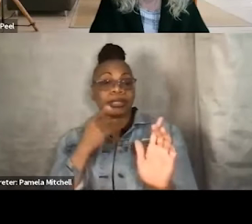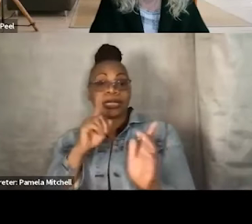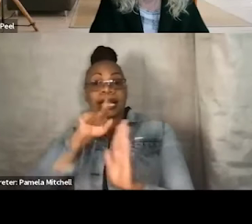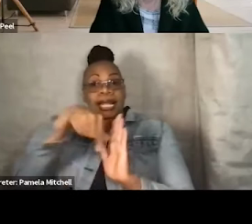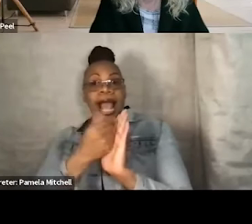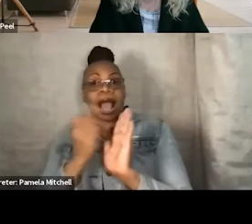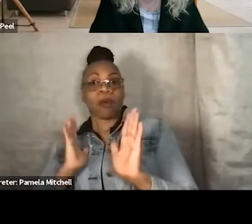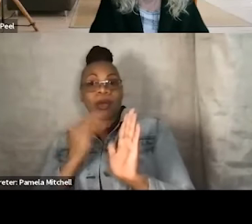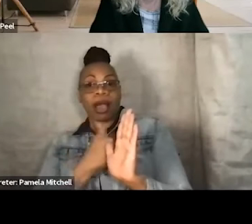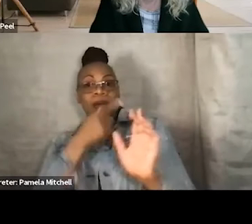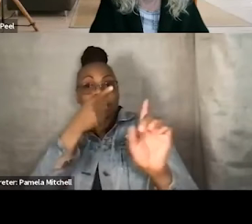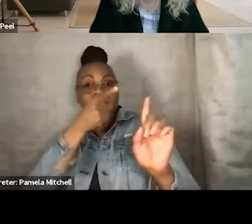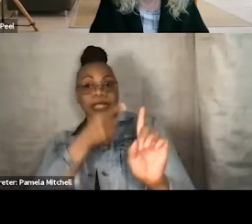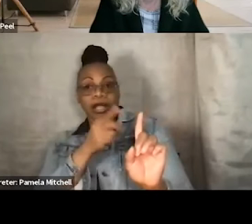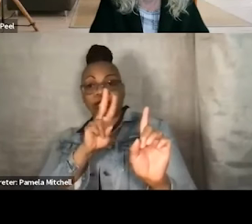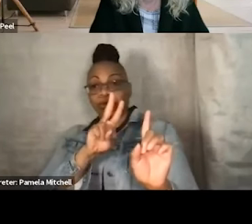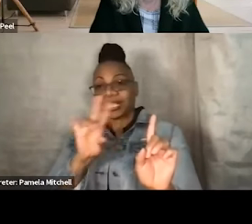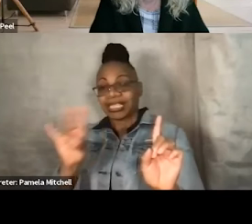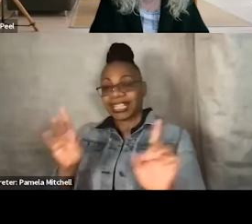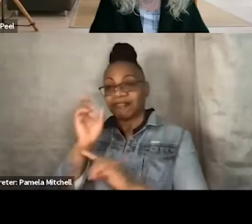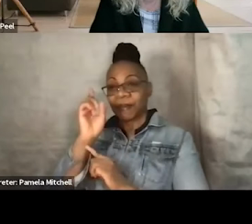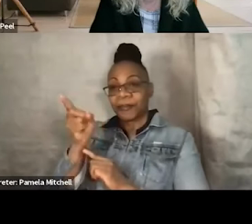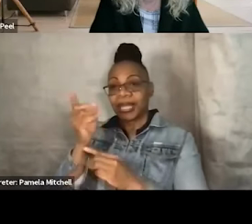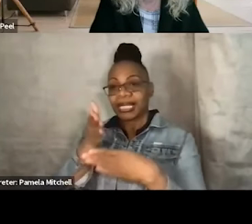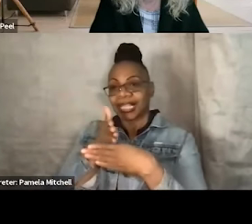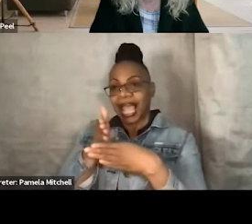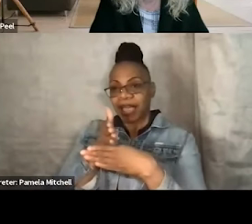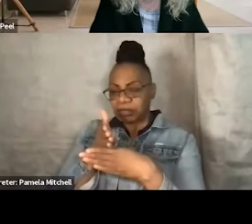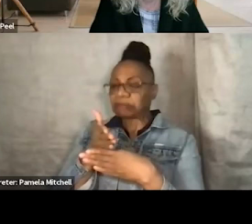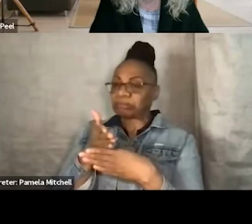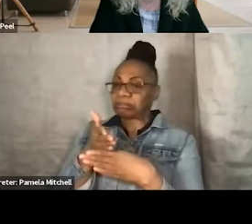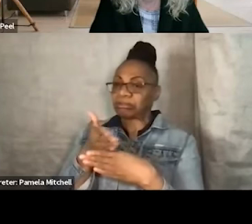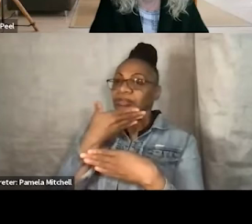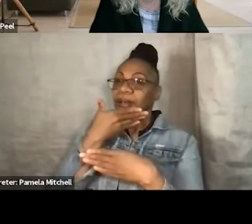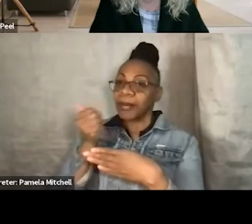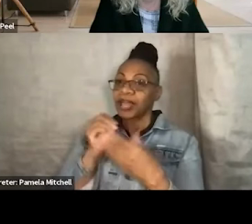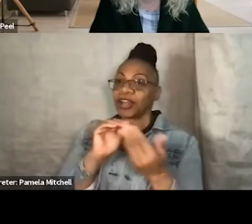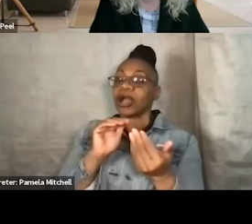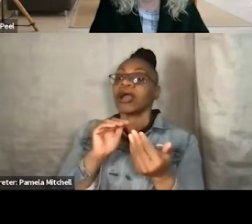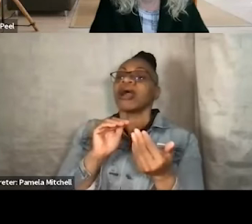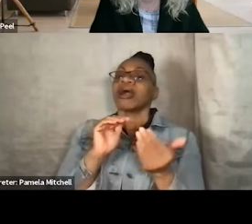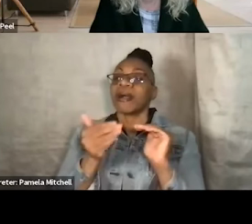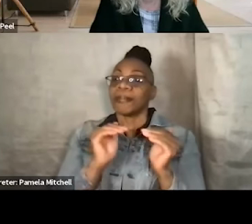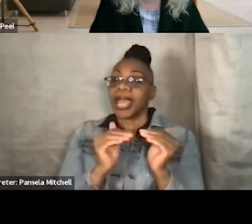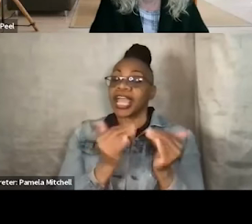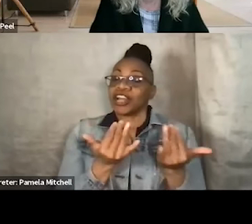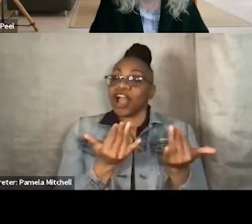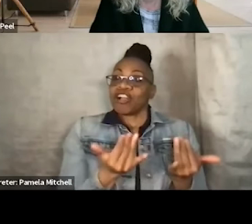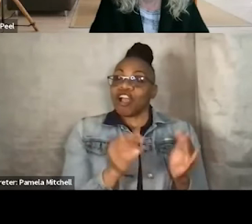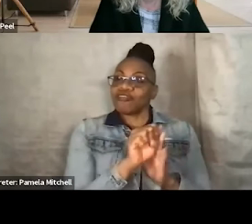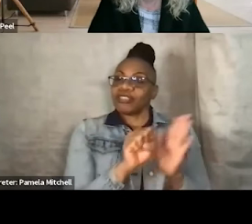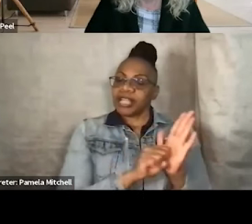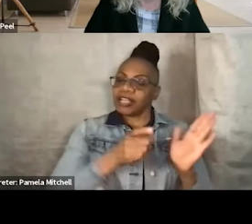So, 27 minutes is our average, which is better than the current state average. So we're quite proud of that accomplishment.